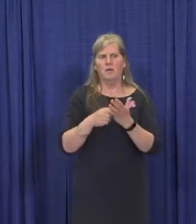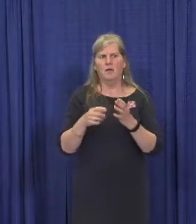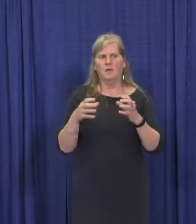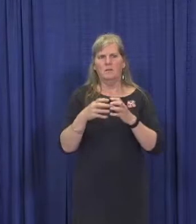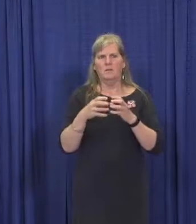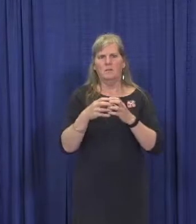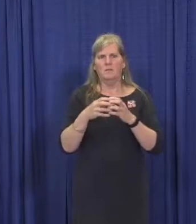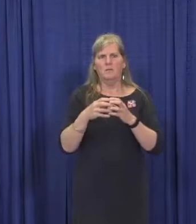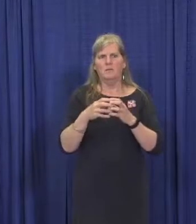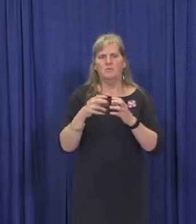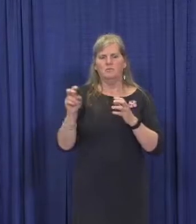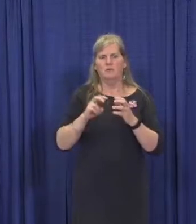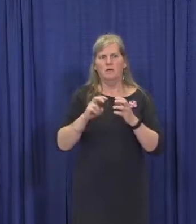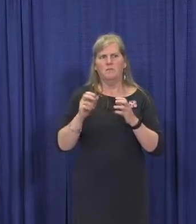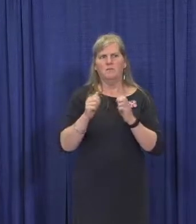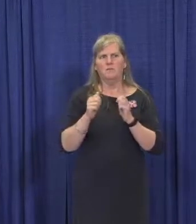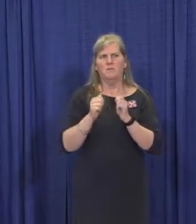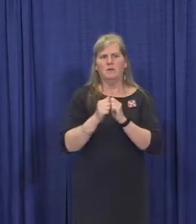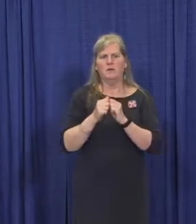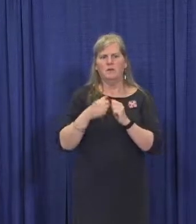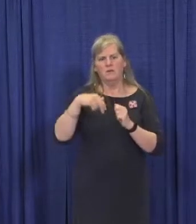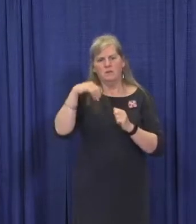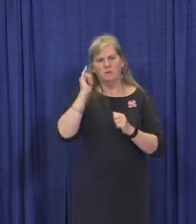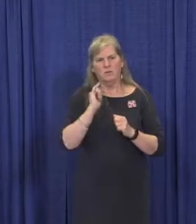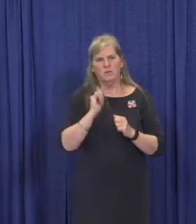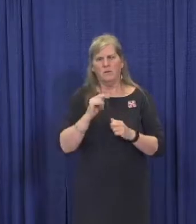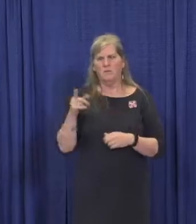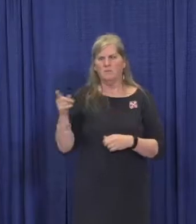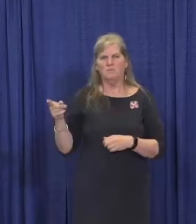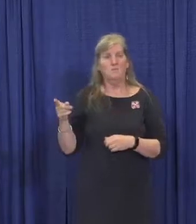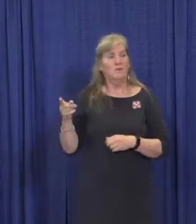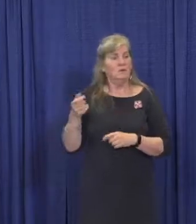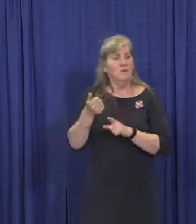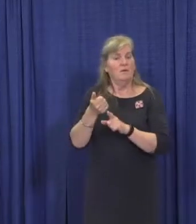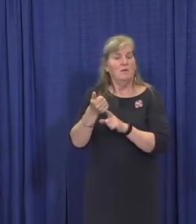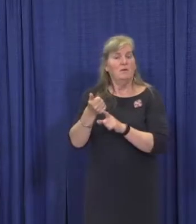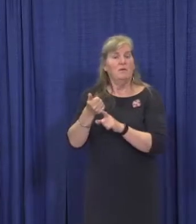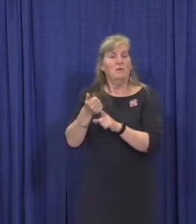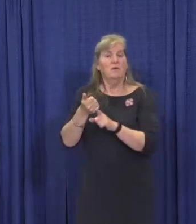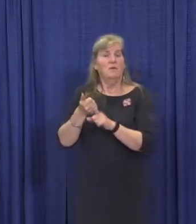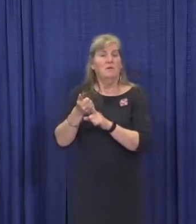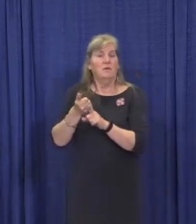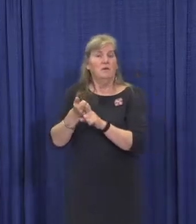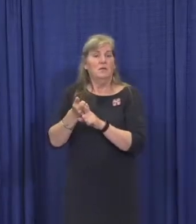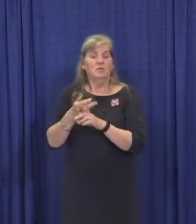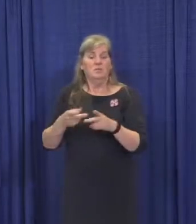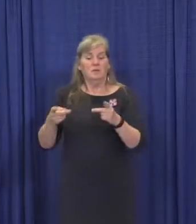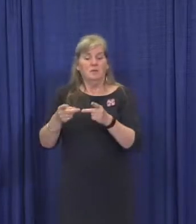territories. Every jurisdiction in Canada